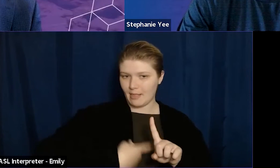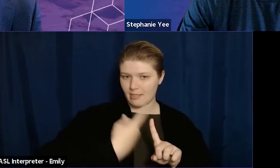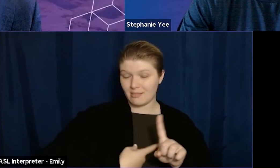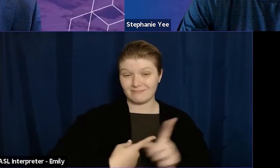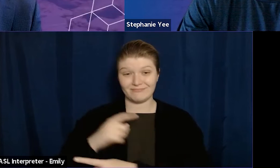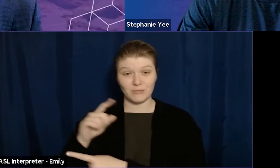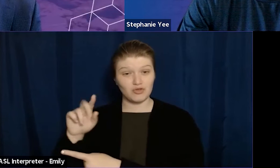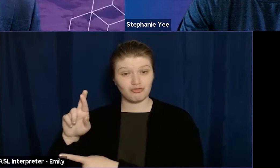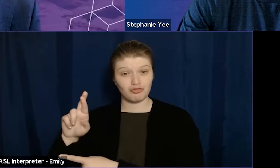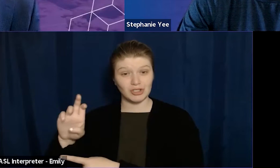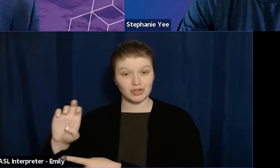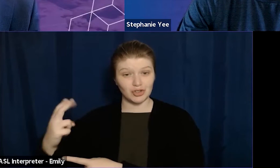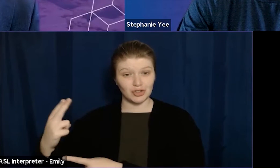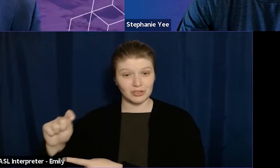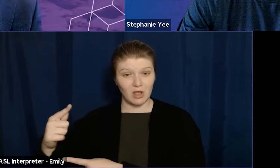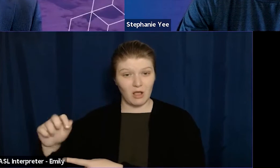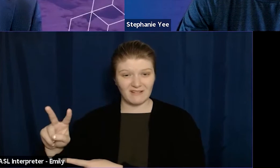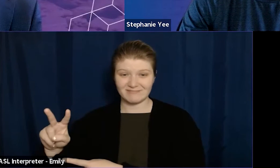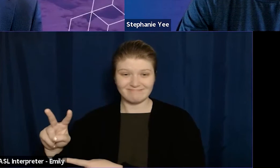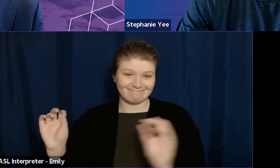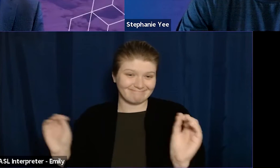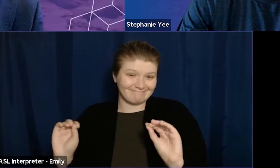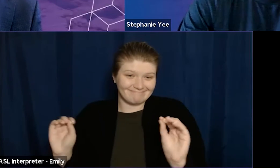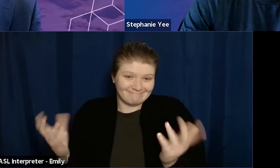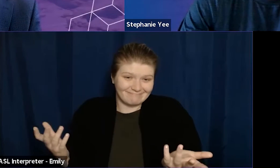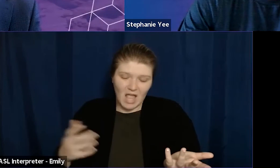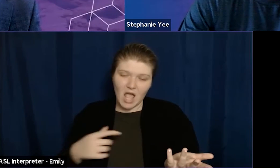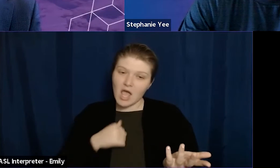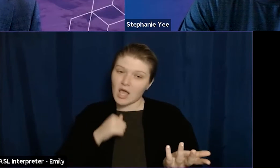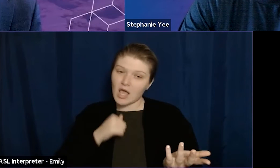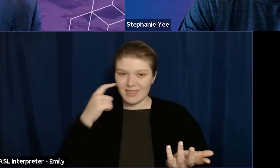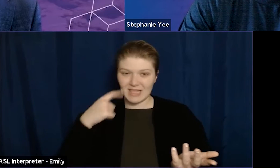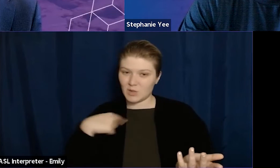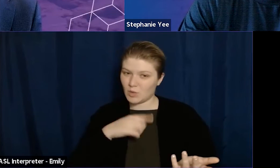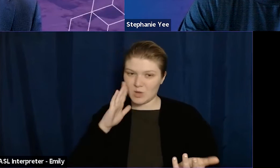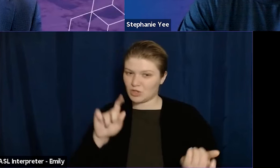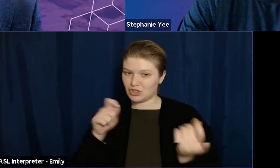I don't think there is anything coming soon to change how the printed view would work.